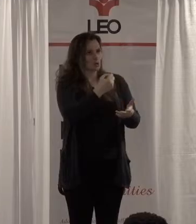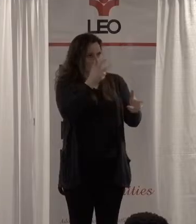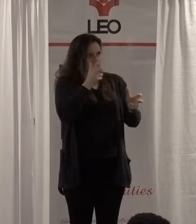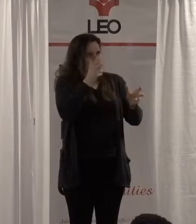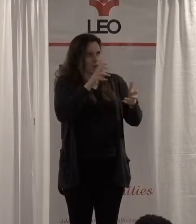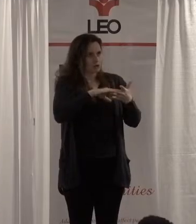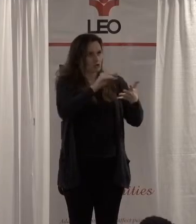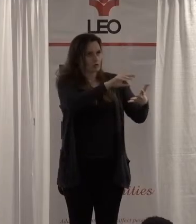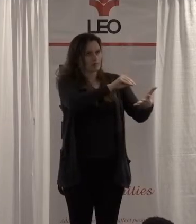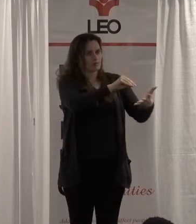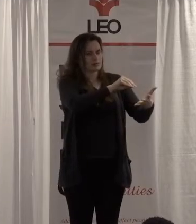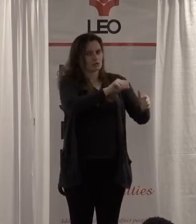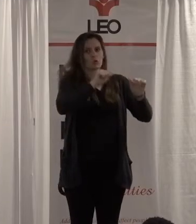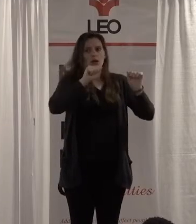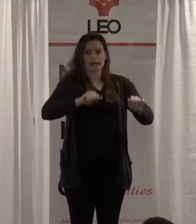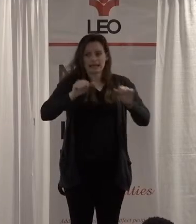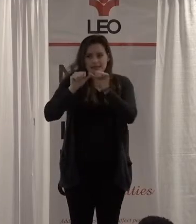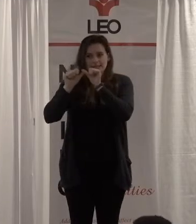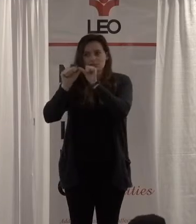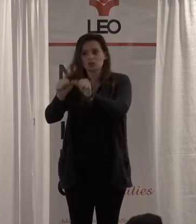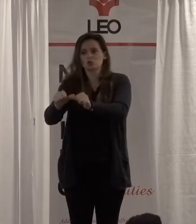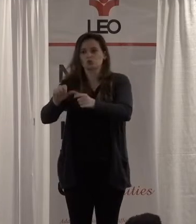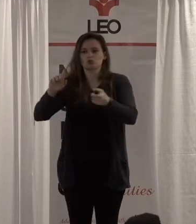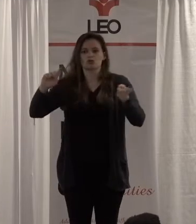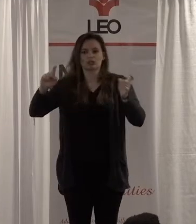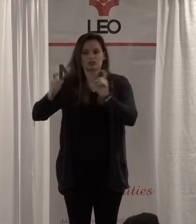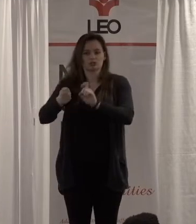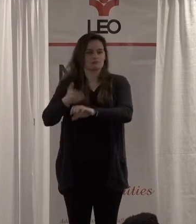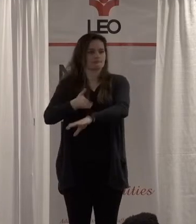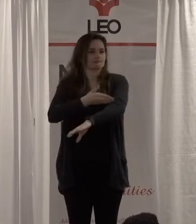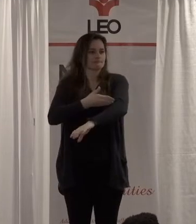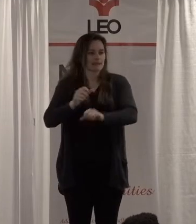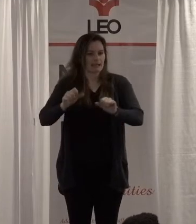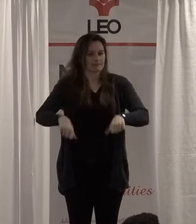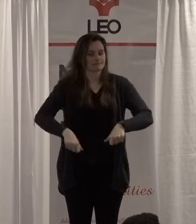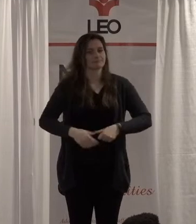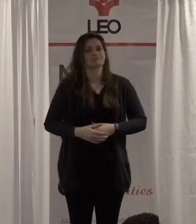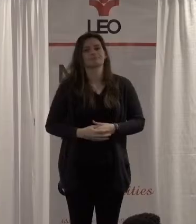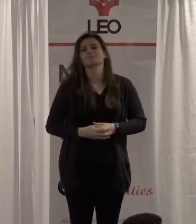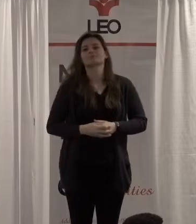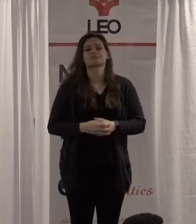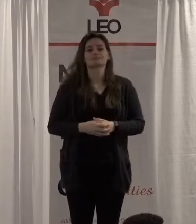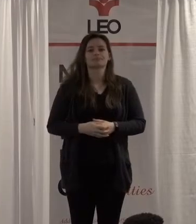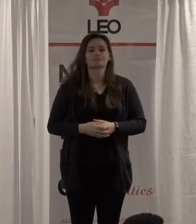TO CREATE TRANSFORMATIONAL CHANGE. OUR GOAL IS TO GALVANIZE THAT CHANGE